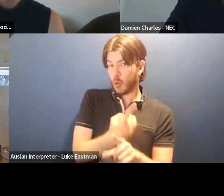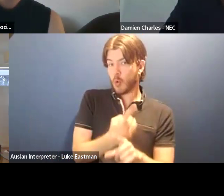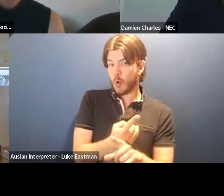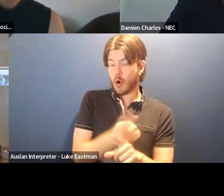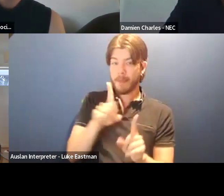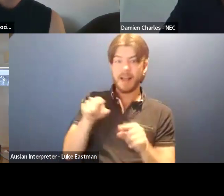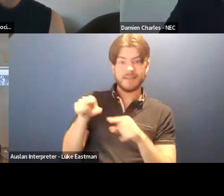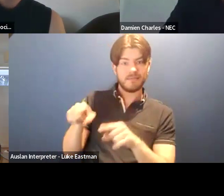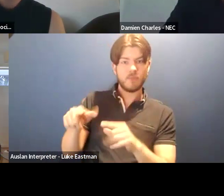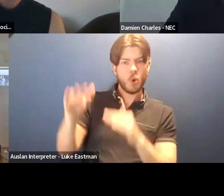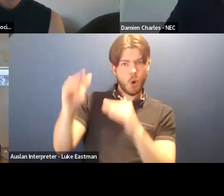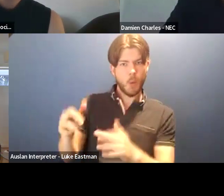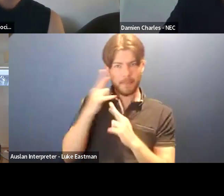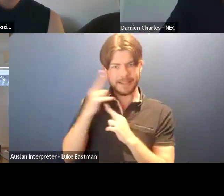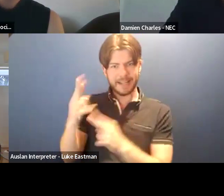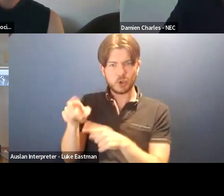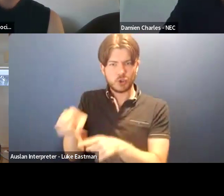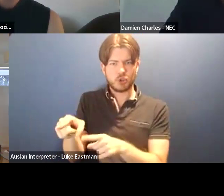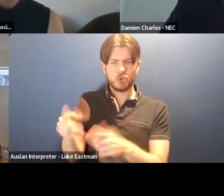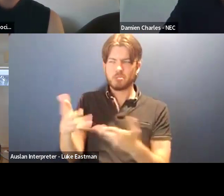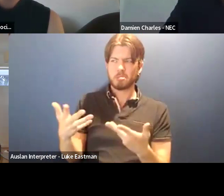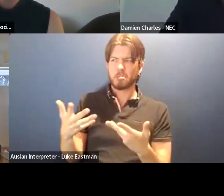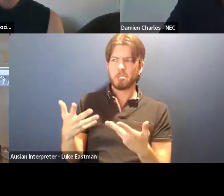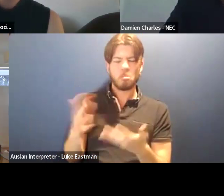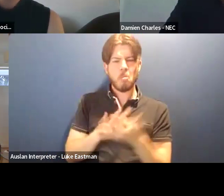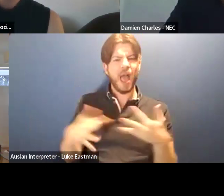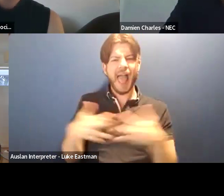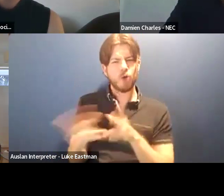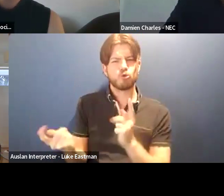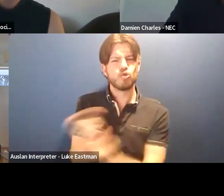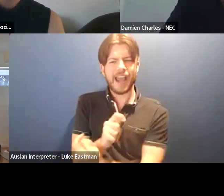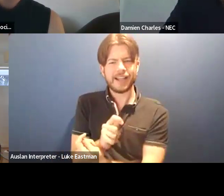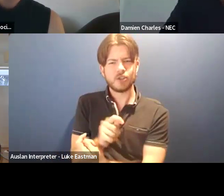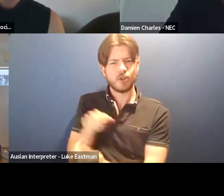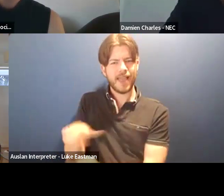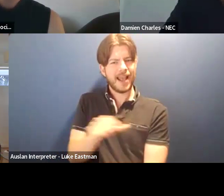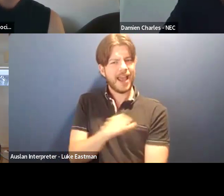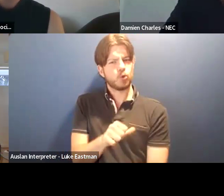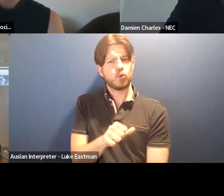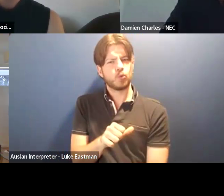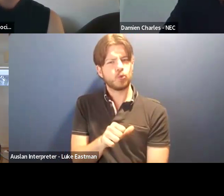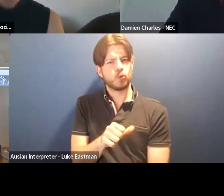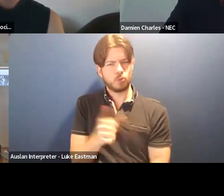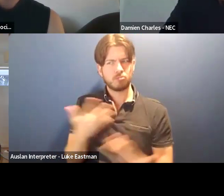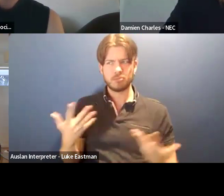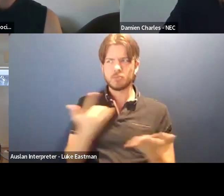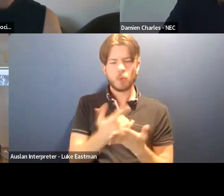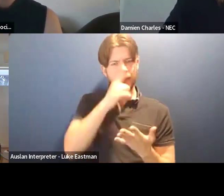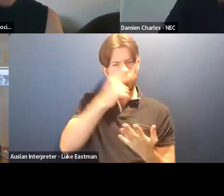change this culture of low expectations for young people with disability? I'm